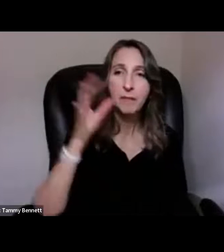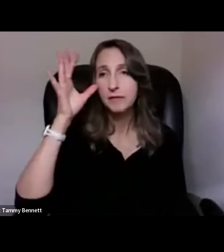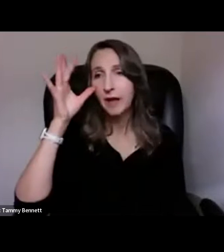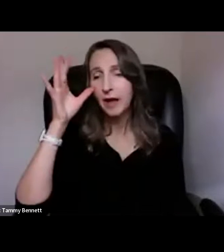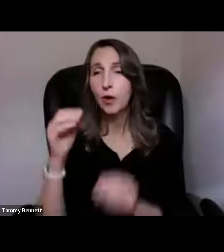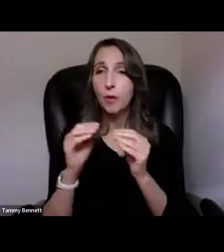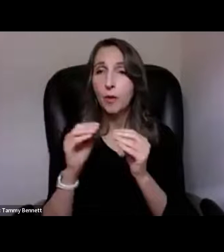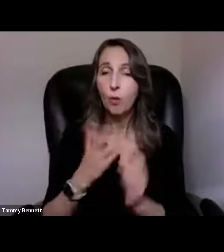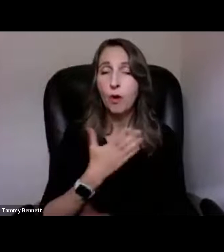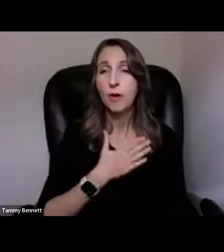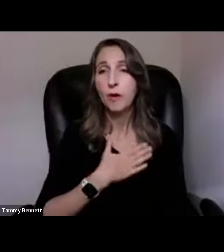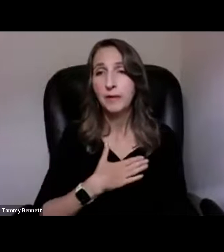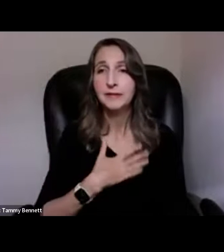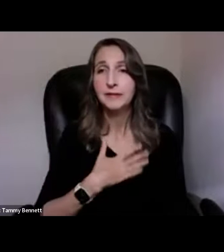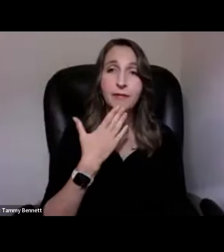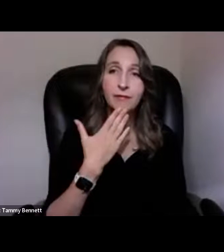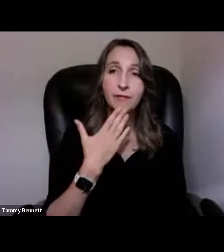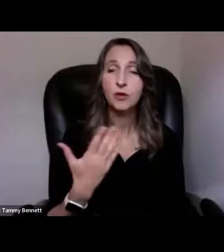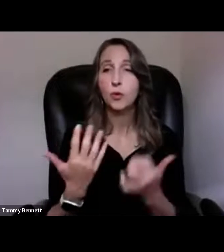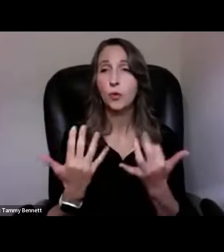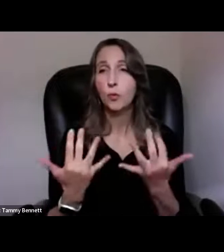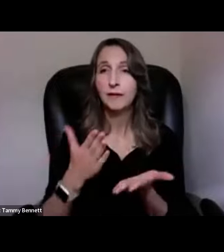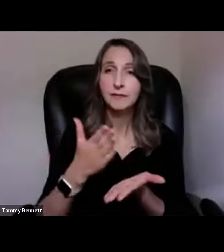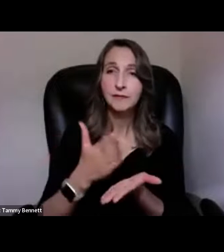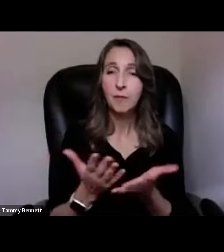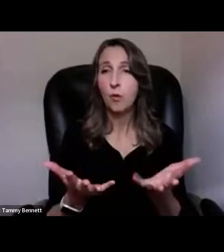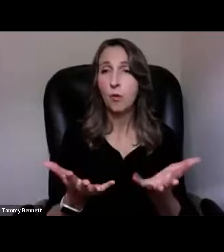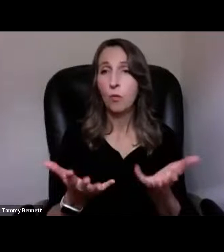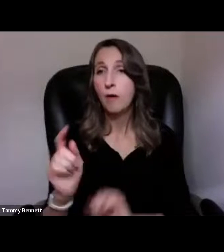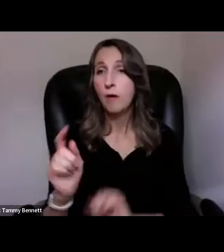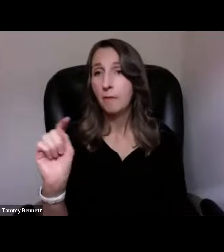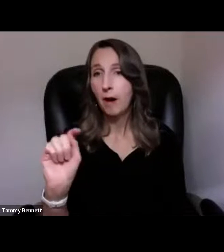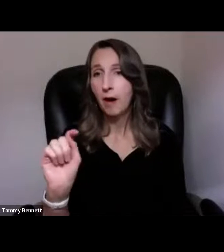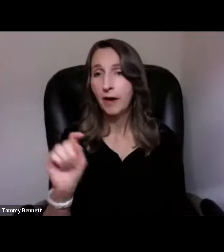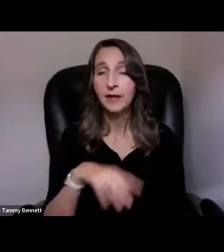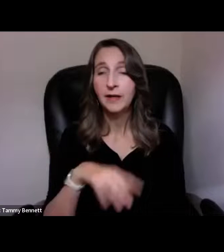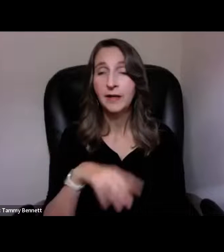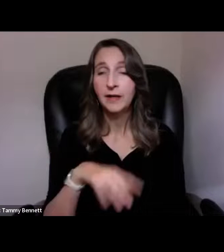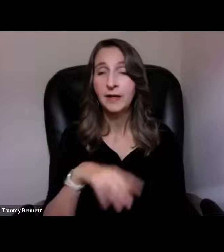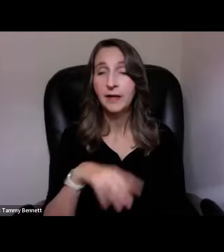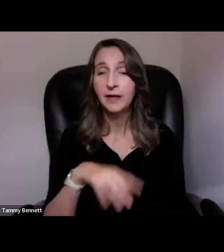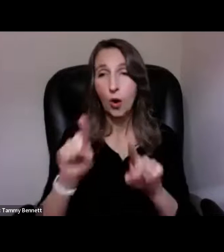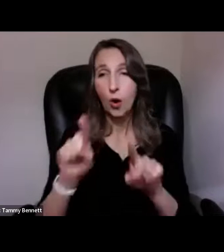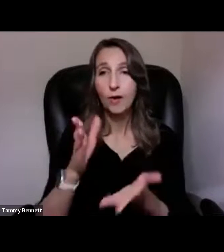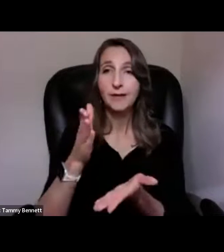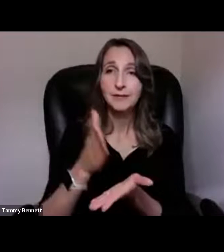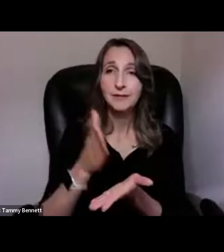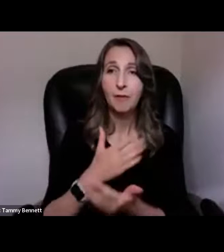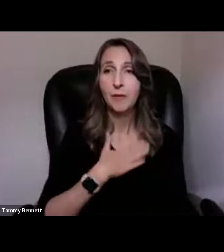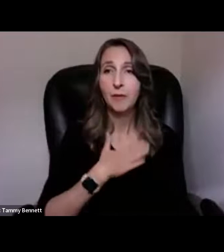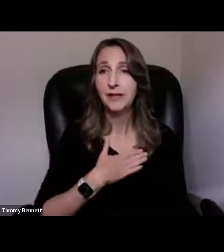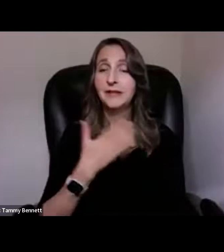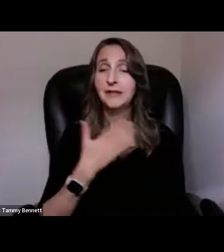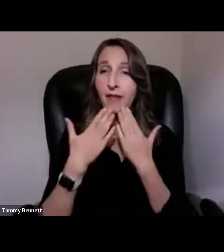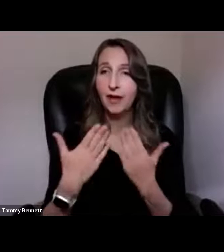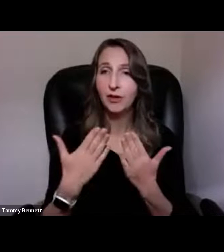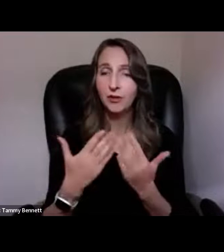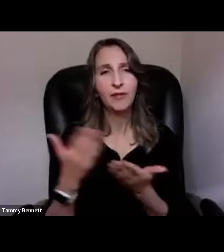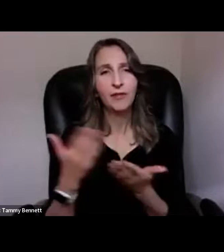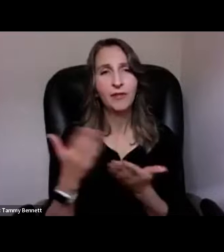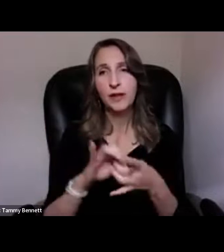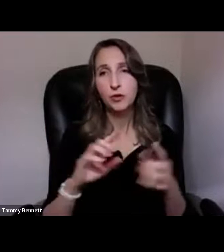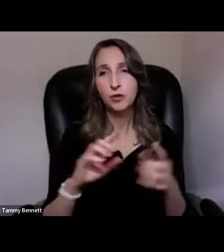Stop." "want potty" age 6. "Go," "stop," "please." "Thank you." Things about pain, toys, emotions.